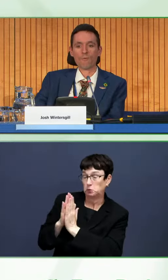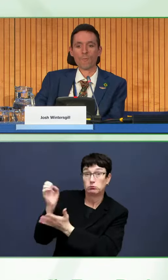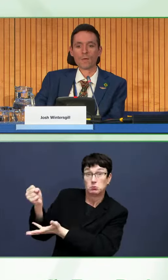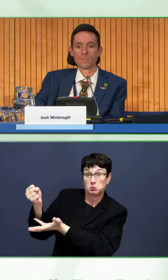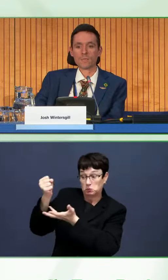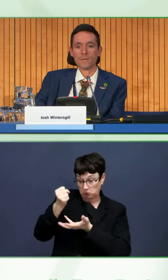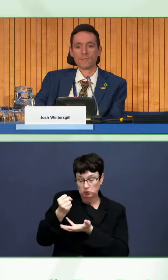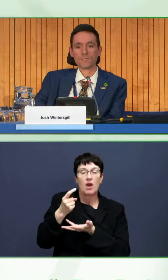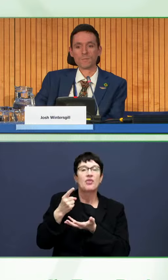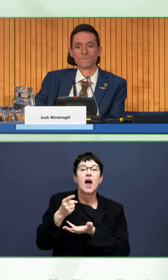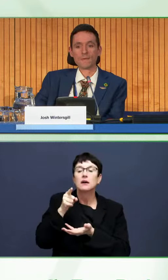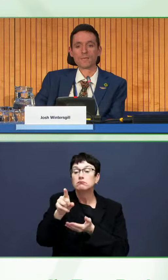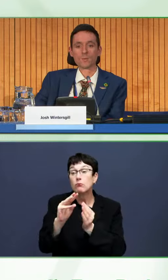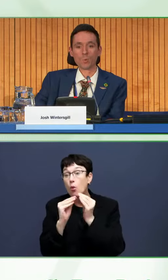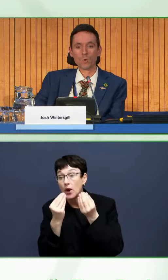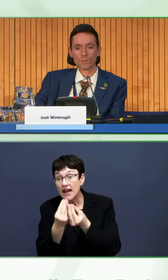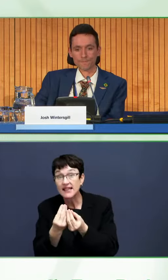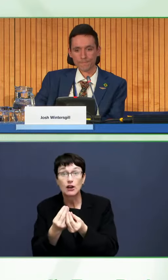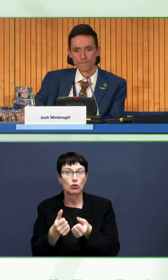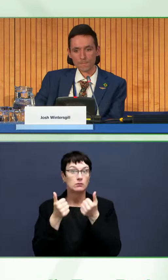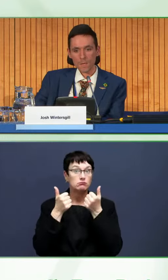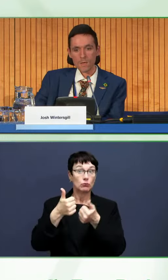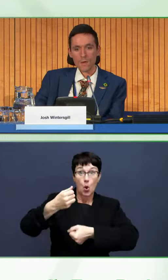from us in terms of their support.